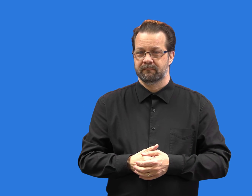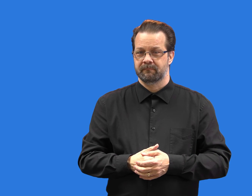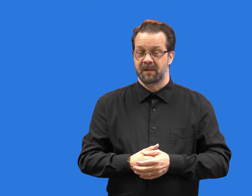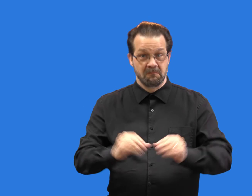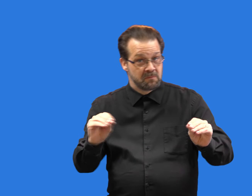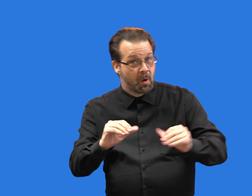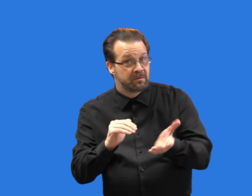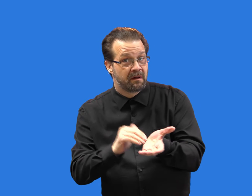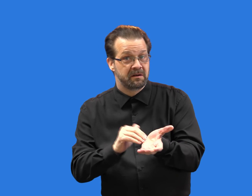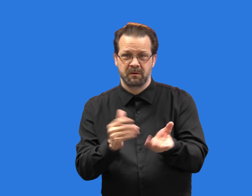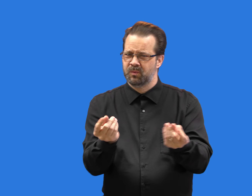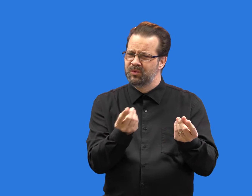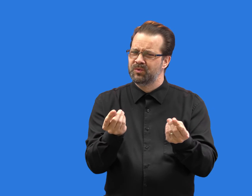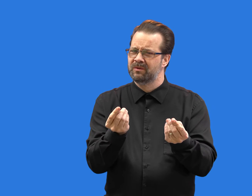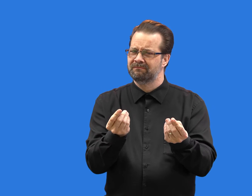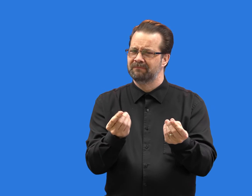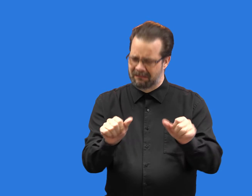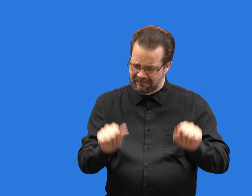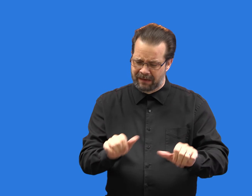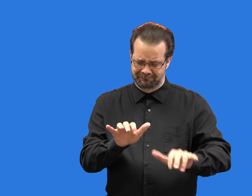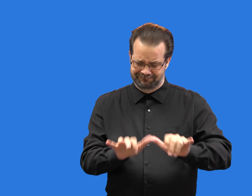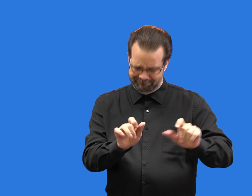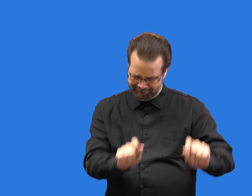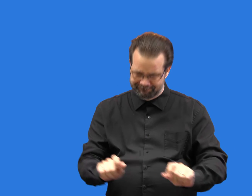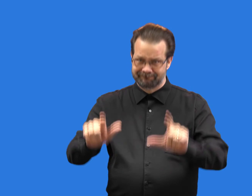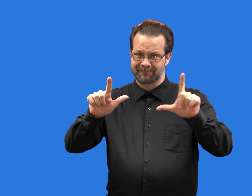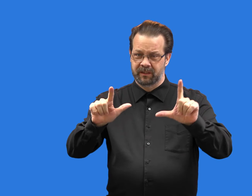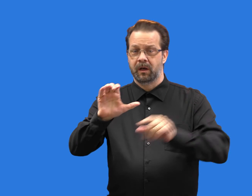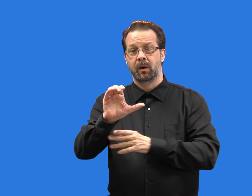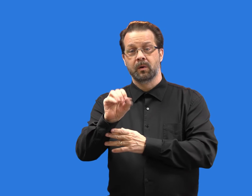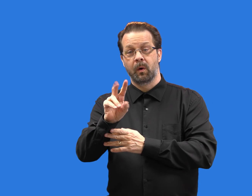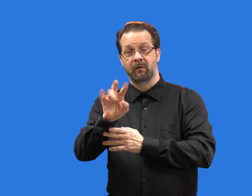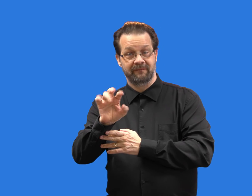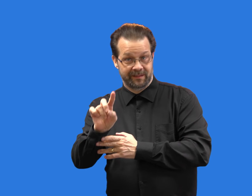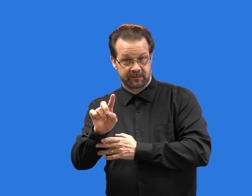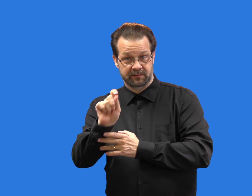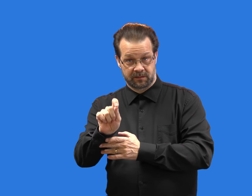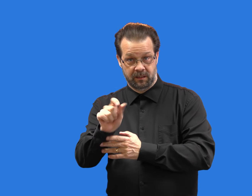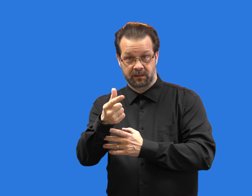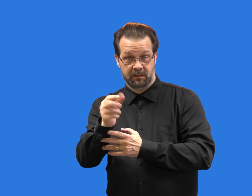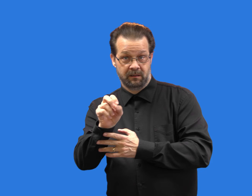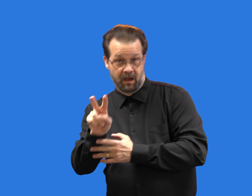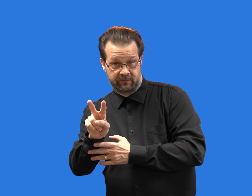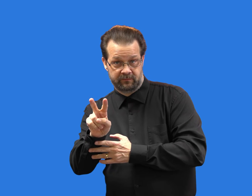Talk to your health care provider as soon as possible. If you don't have access to a health care provider,